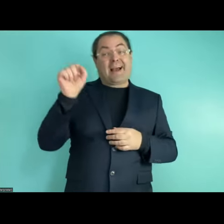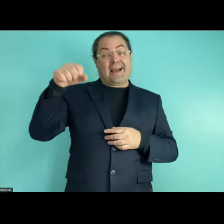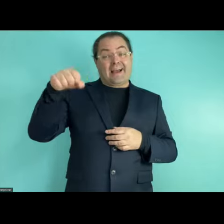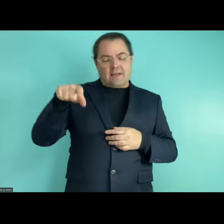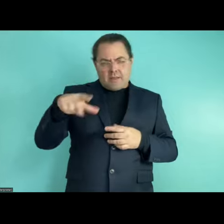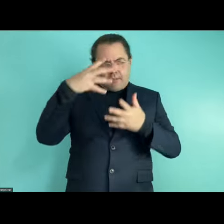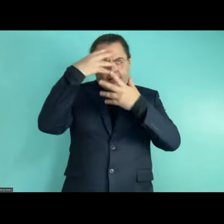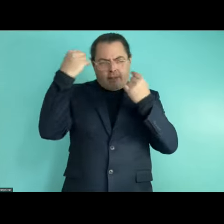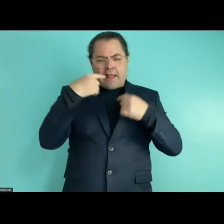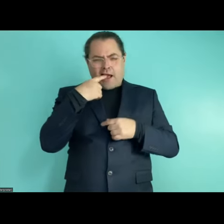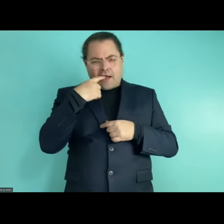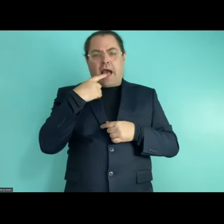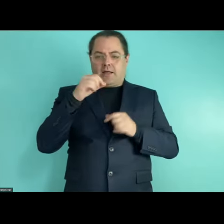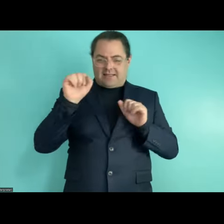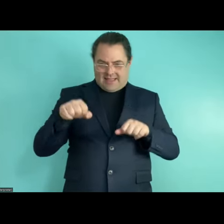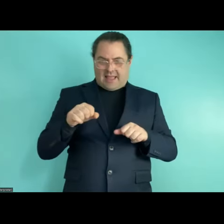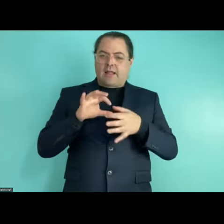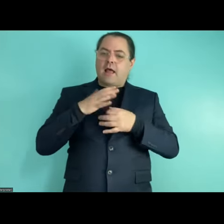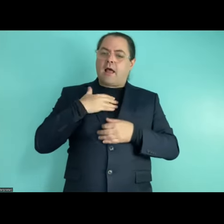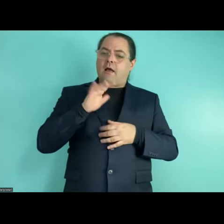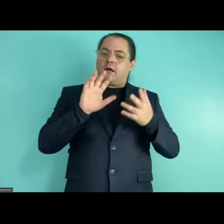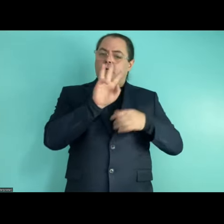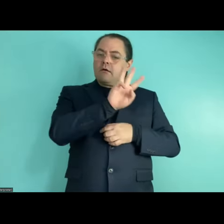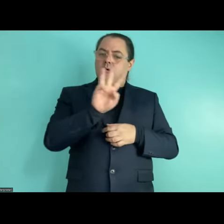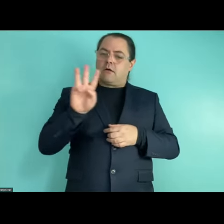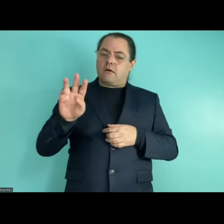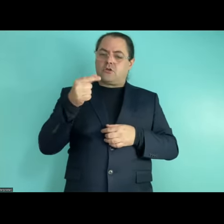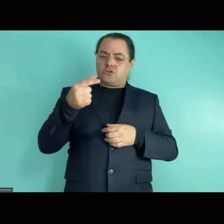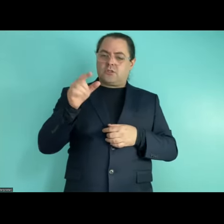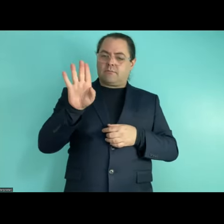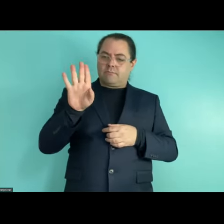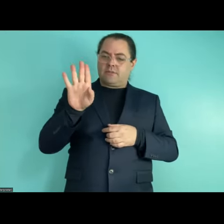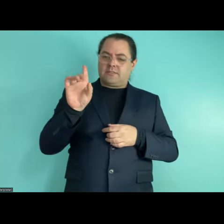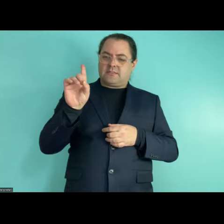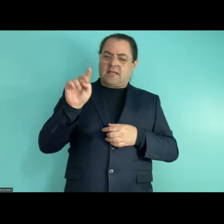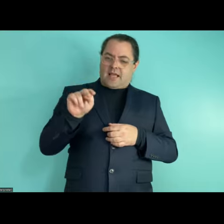go to our website business and disability.org and register for our newsletter which comes